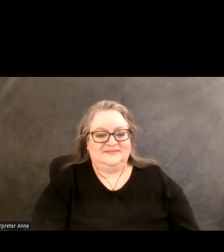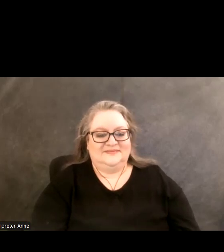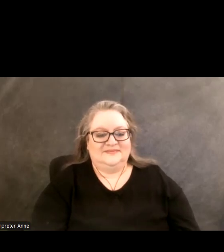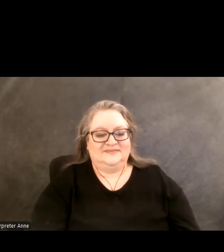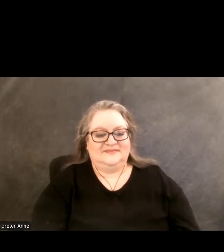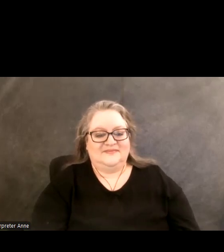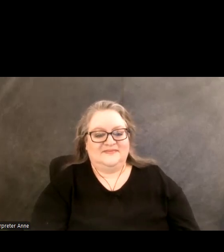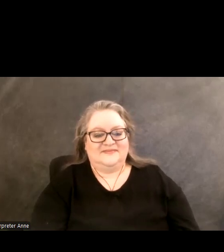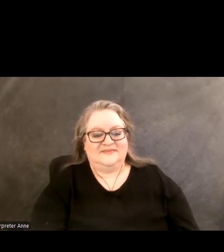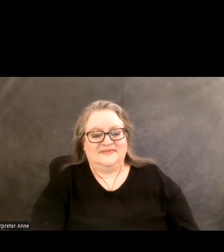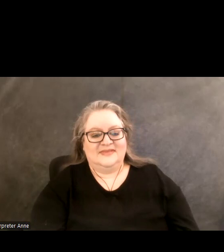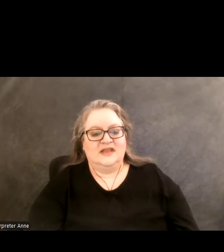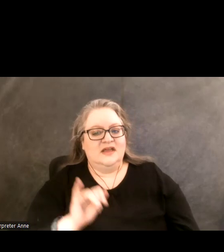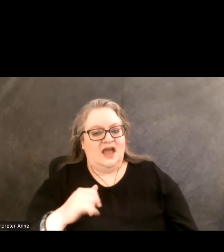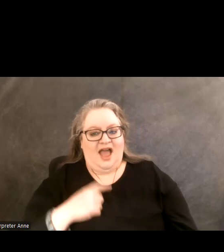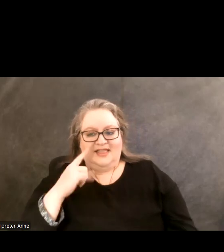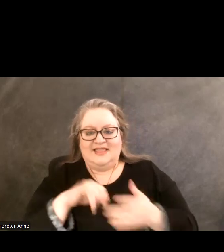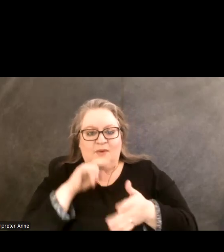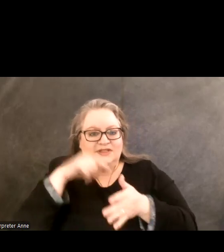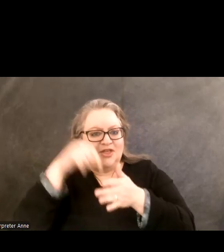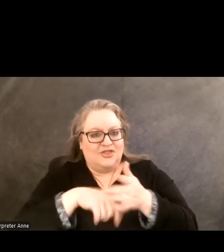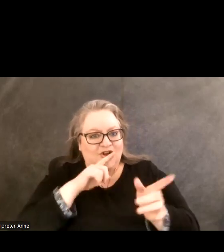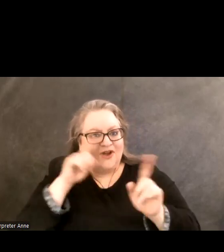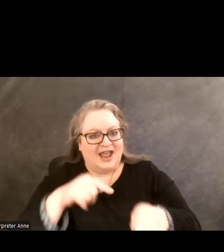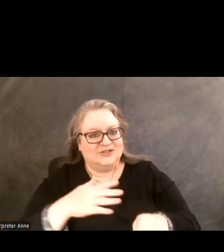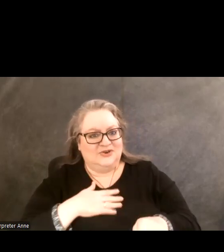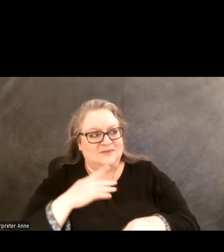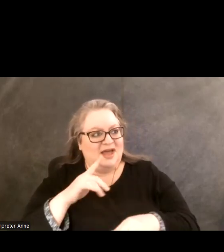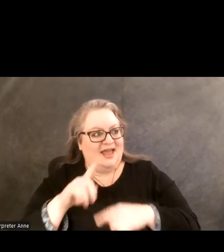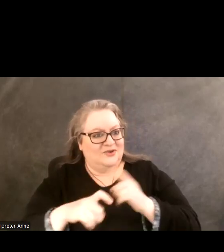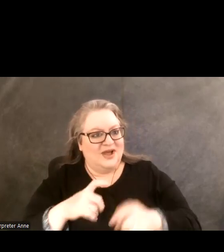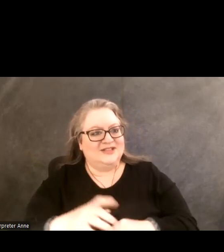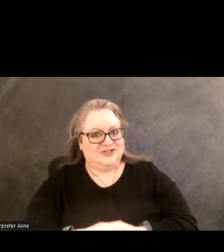was a very thorough answer to my question. I don't feel like it